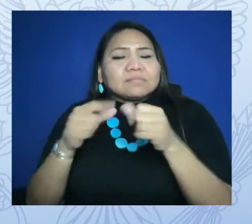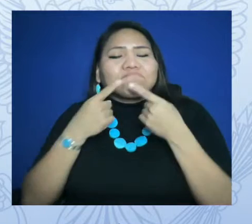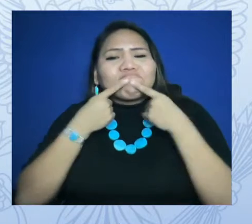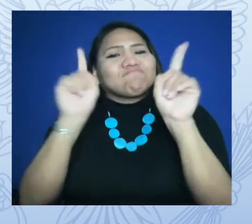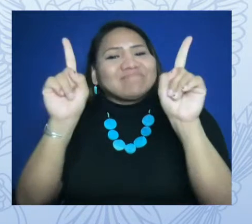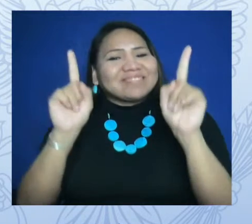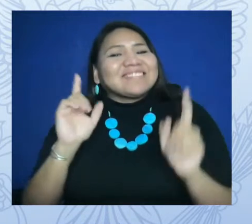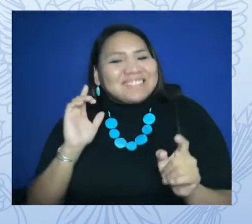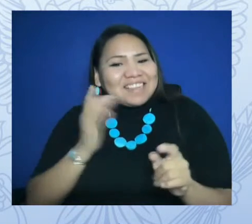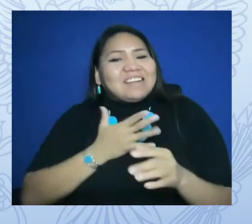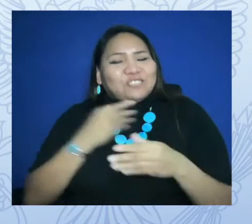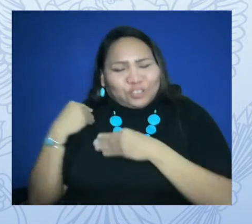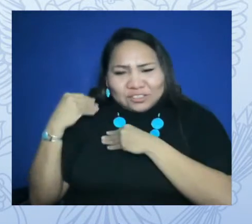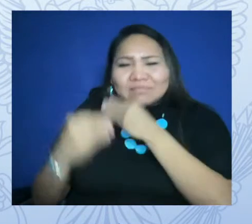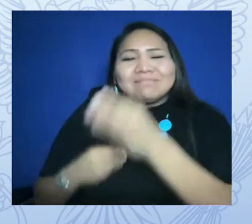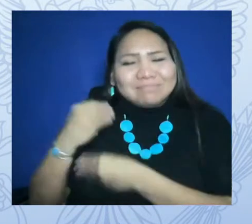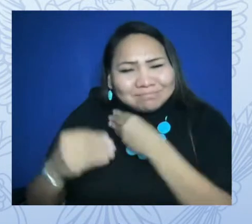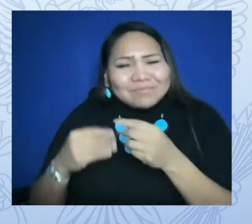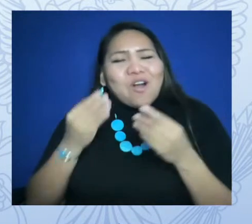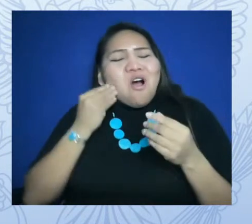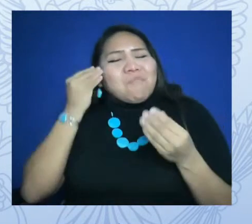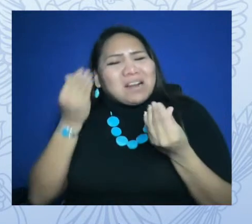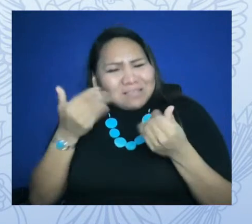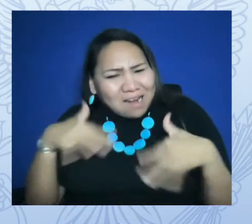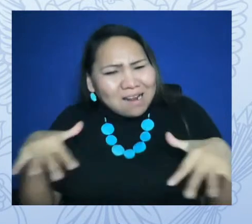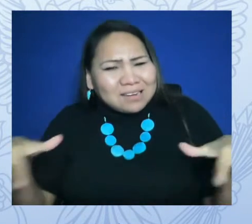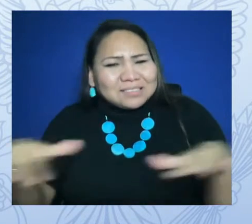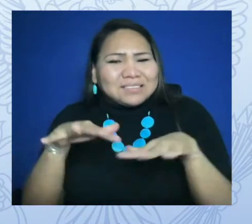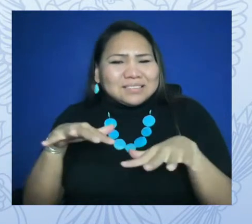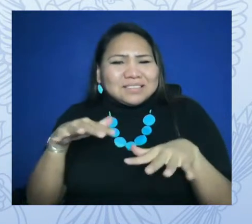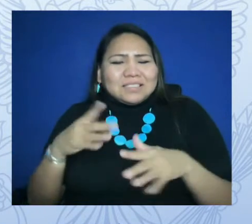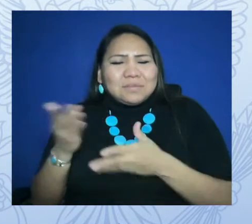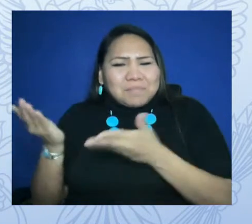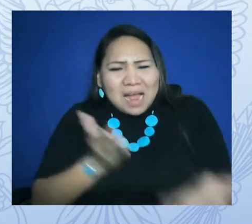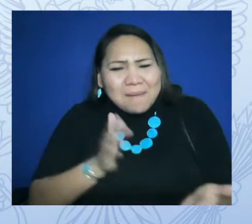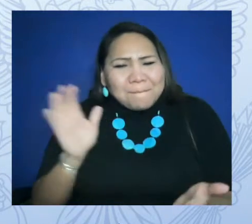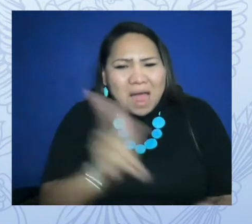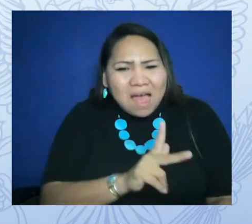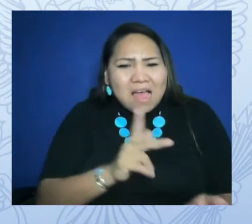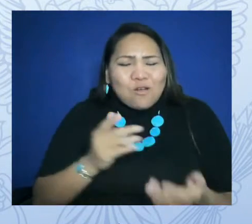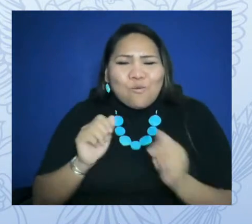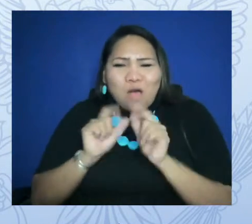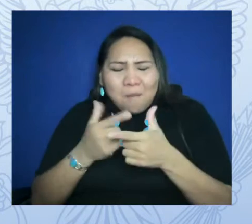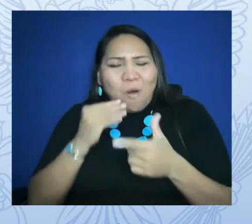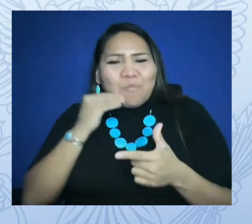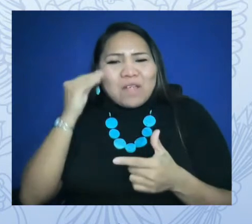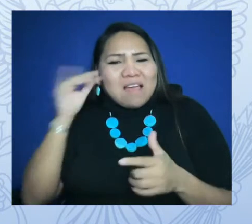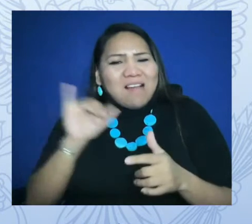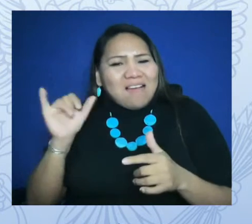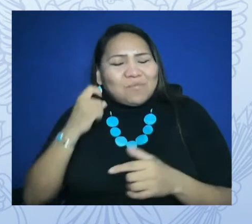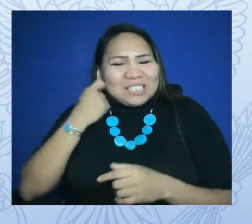We are restoring tribal homelands like the recent transfer of the national bison range to the Confederated Salish